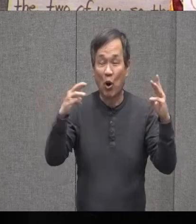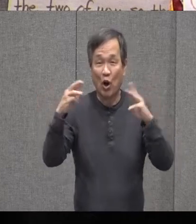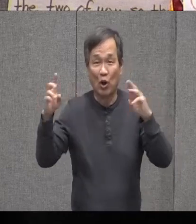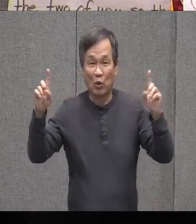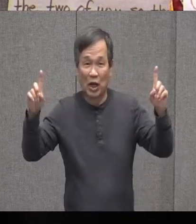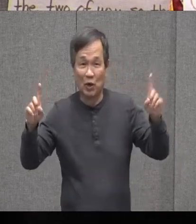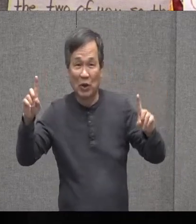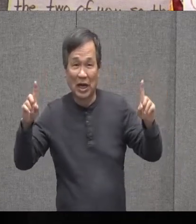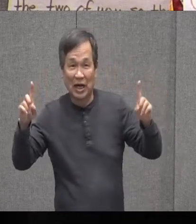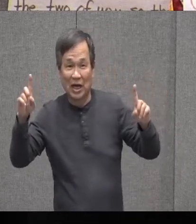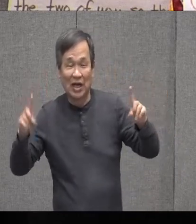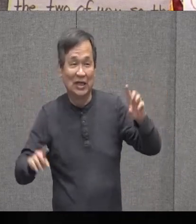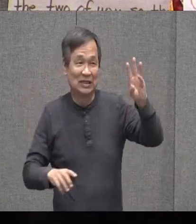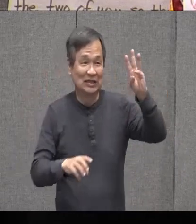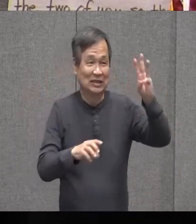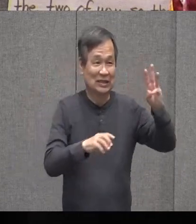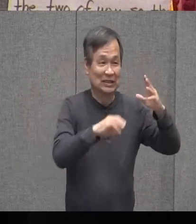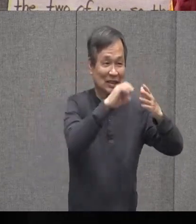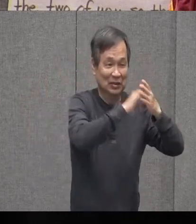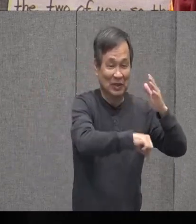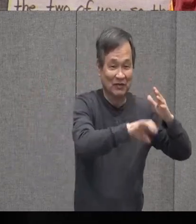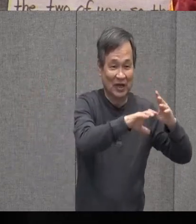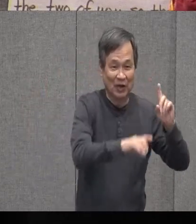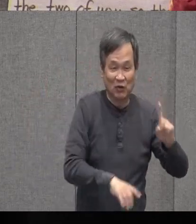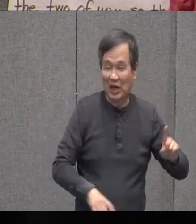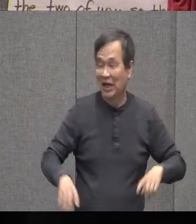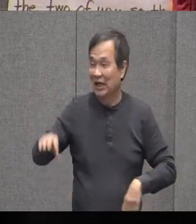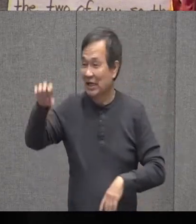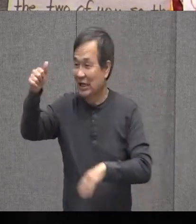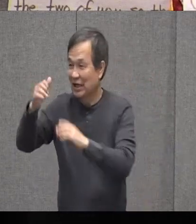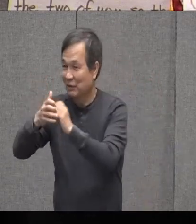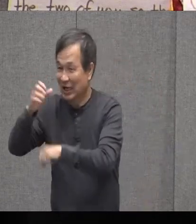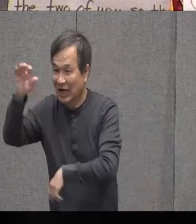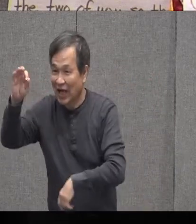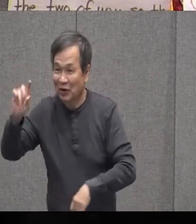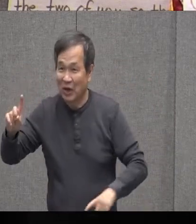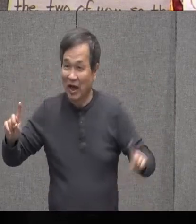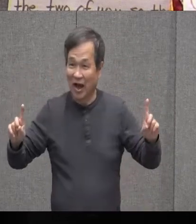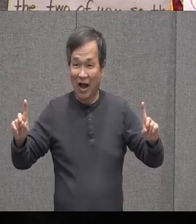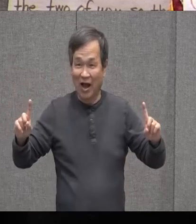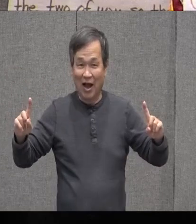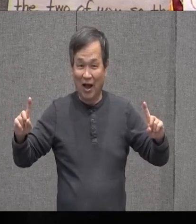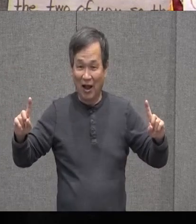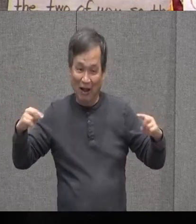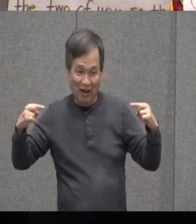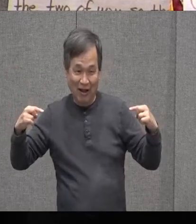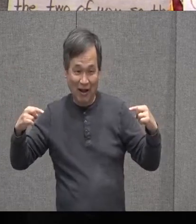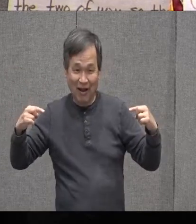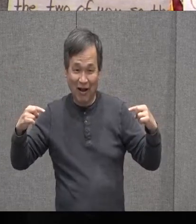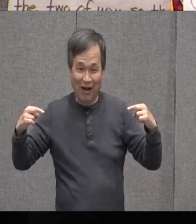I have six minus five, that's only one. And a 10 minus nine is one. So, let's battle. Let's battle.